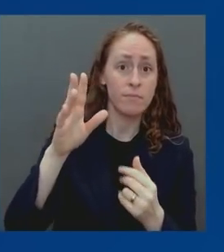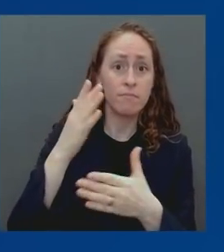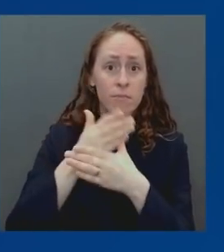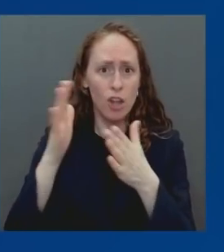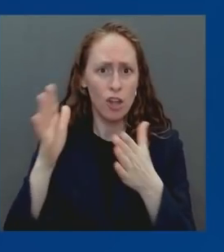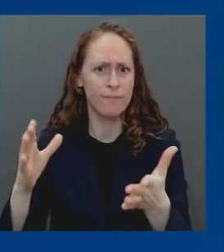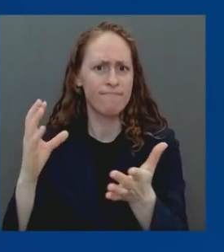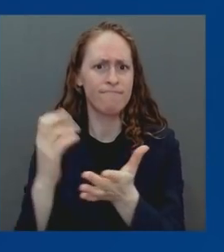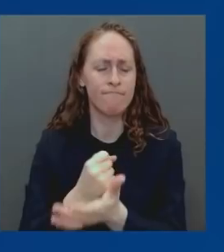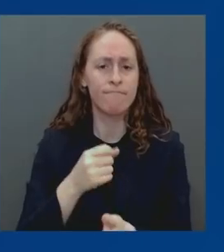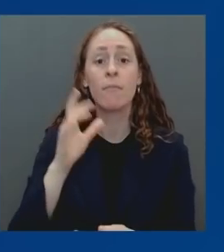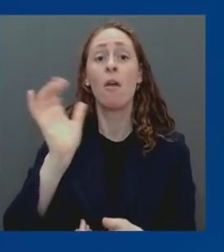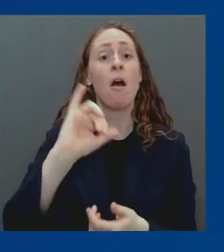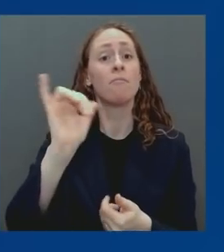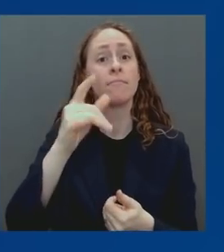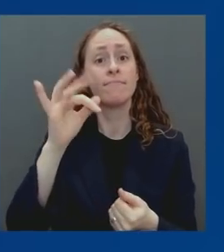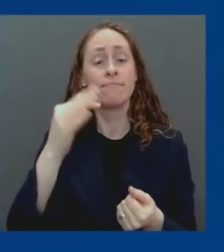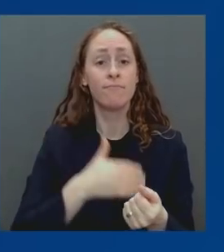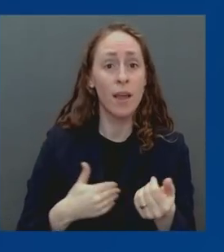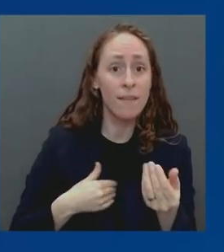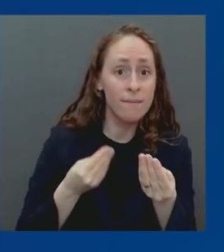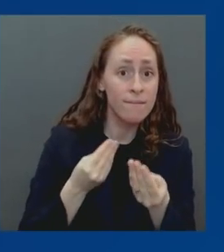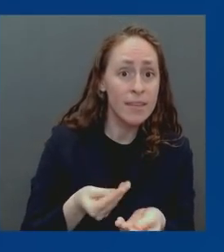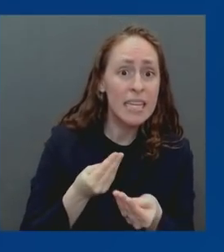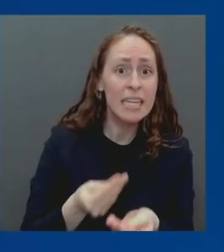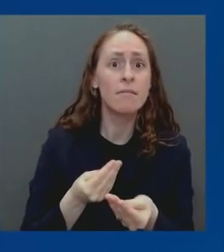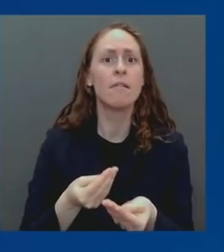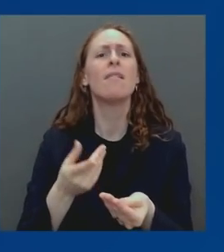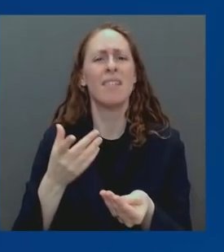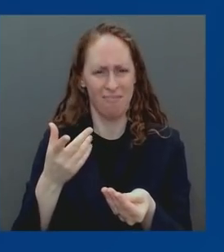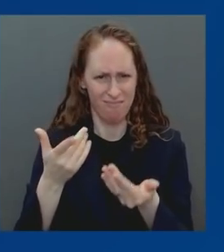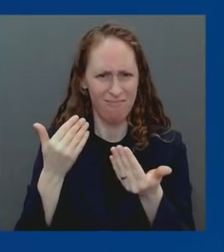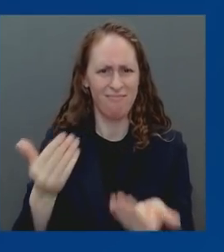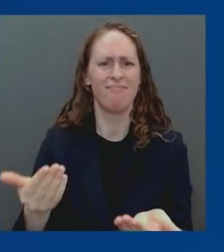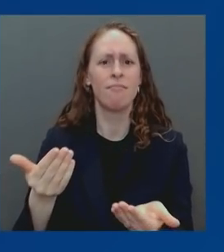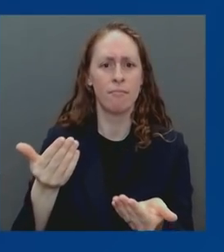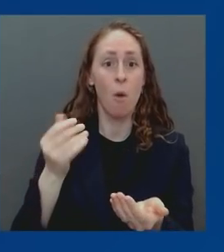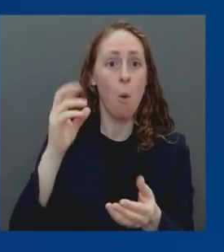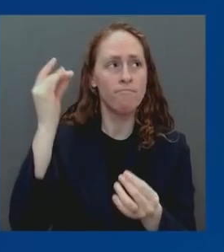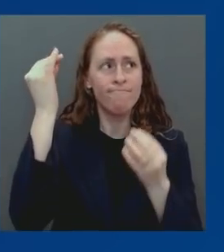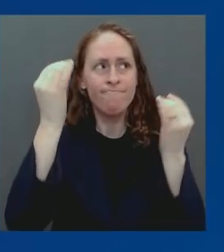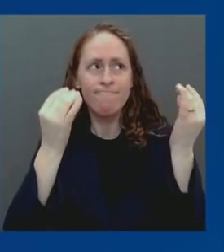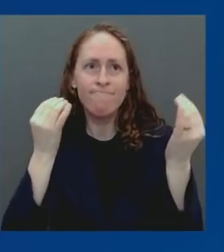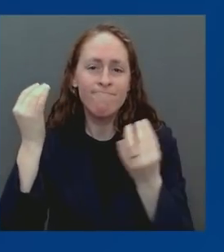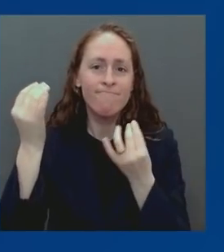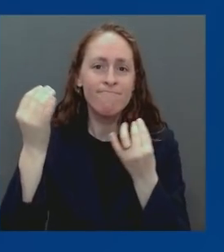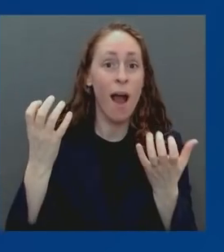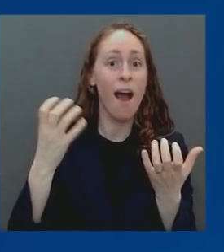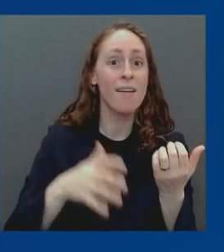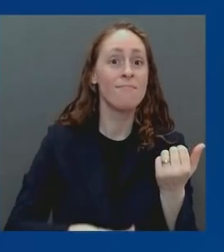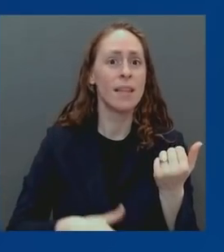or might become pregnant in the future should also get a booster shot when eligible.